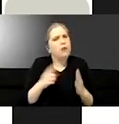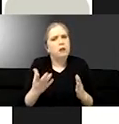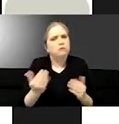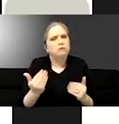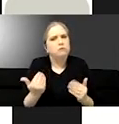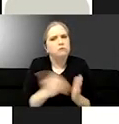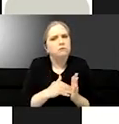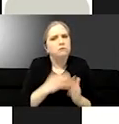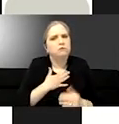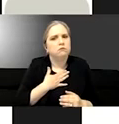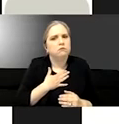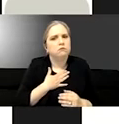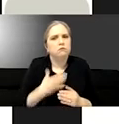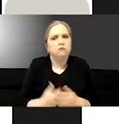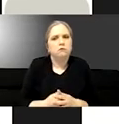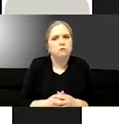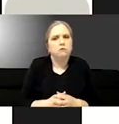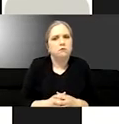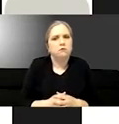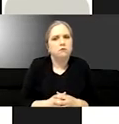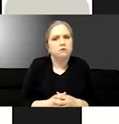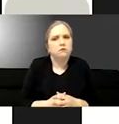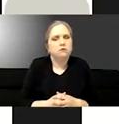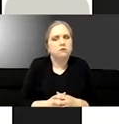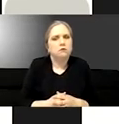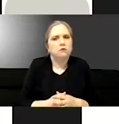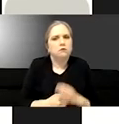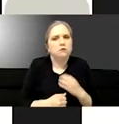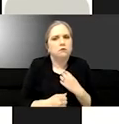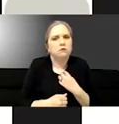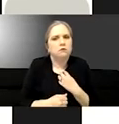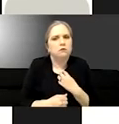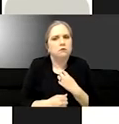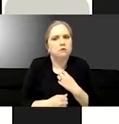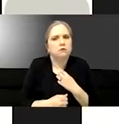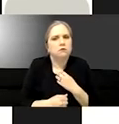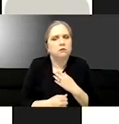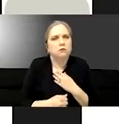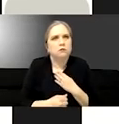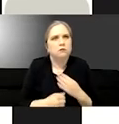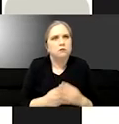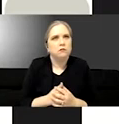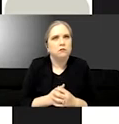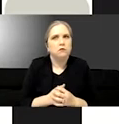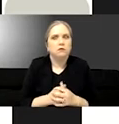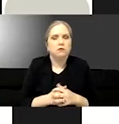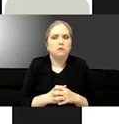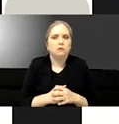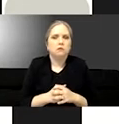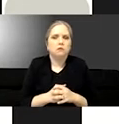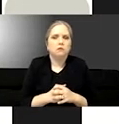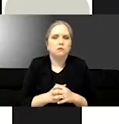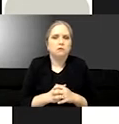Yes.